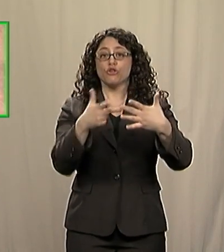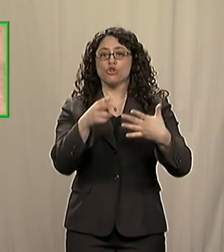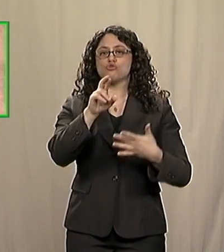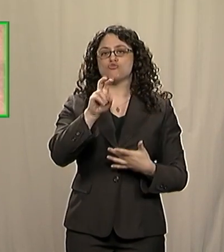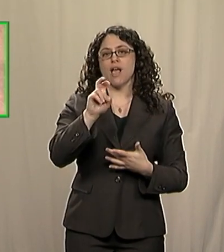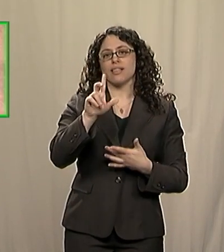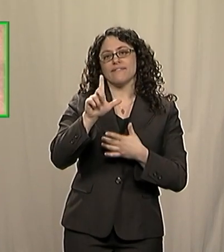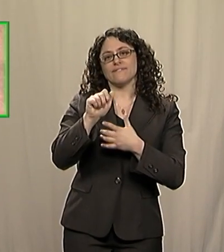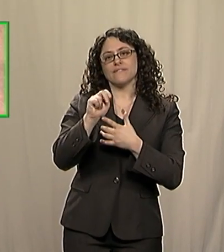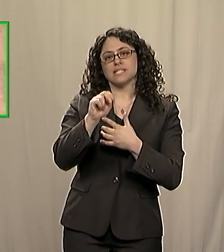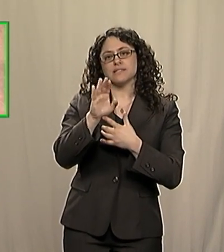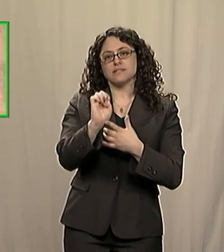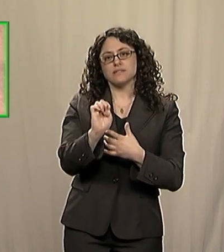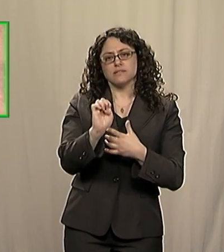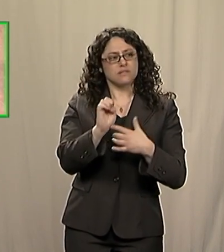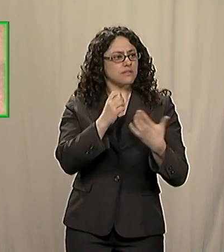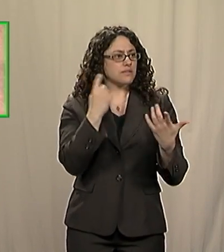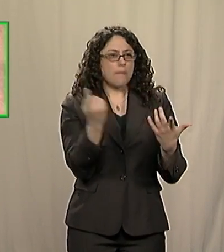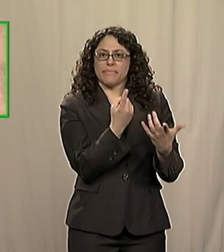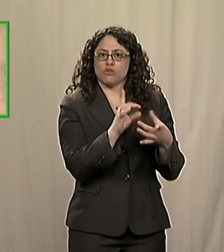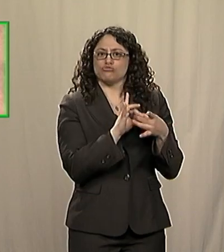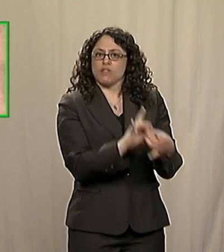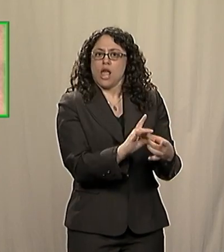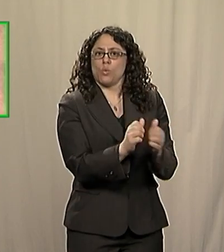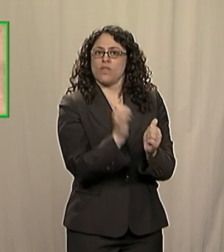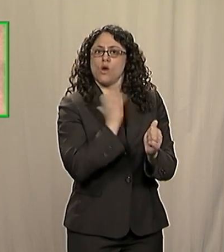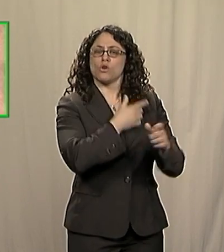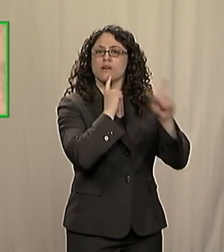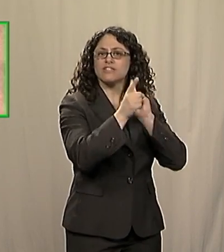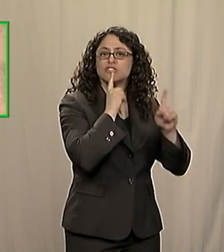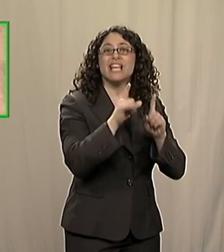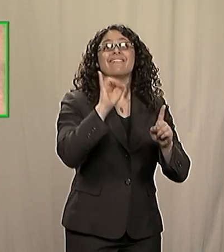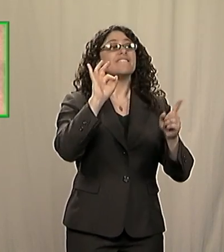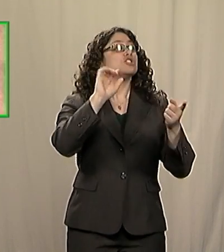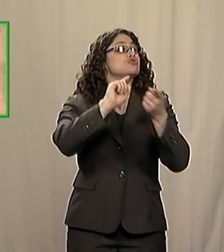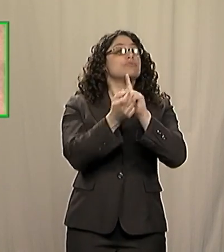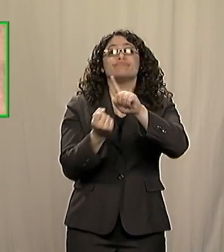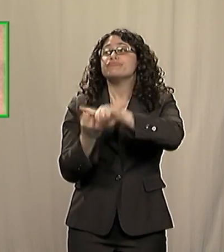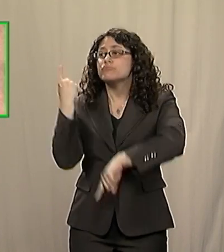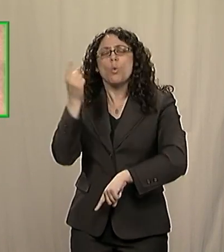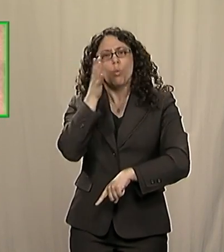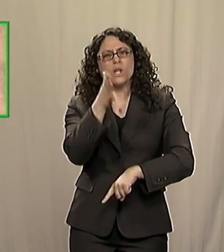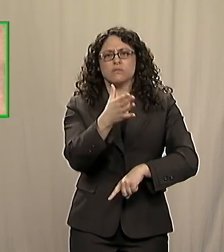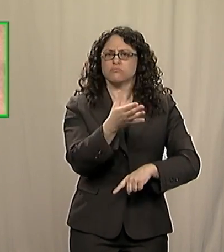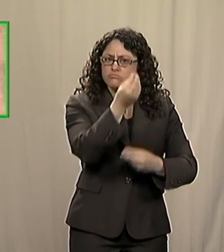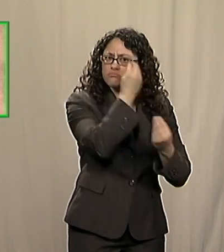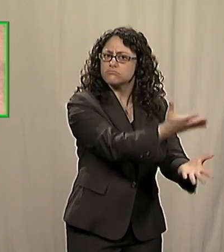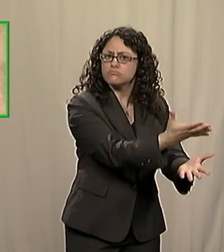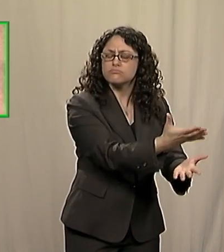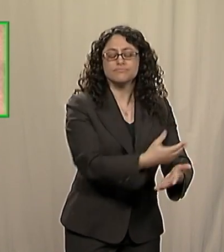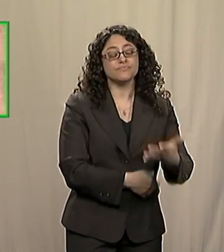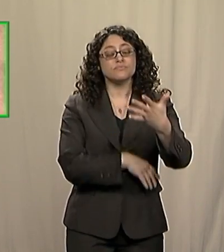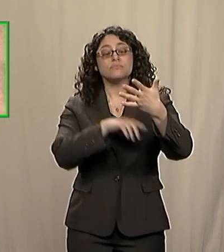If we're going to change the topic, we mark that somehow. And the final way is manner.